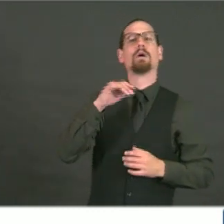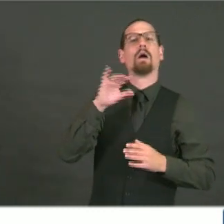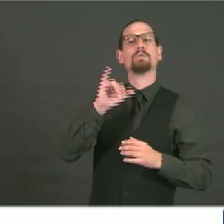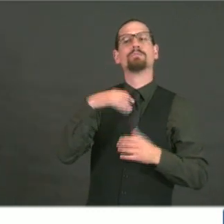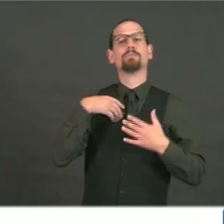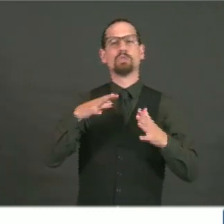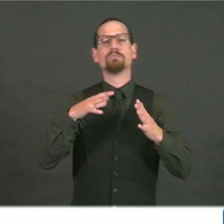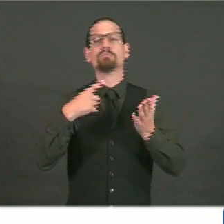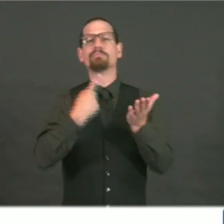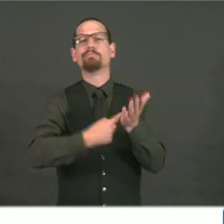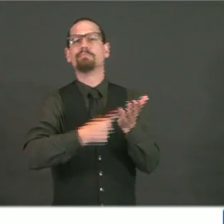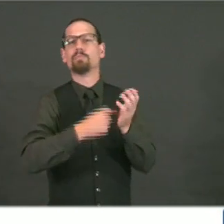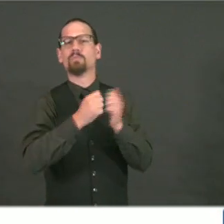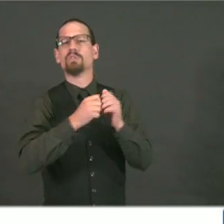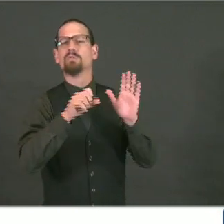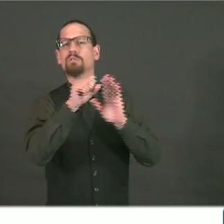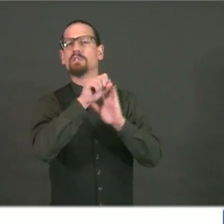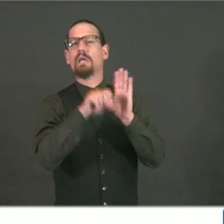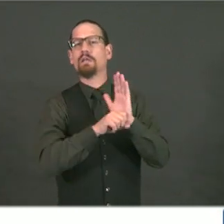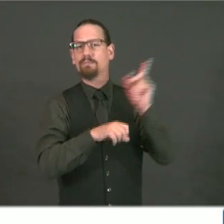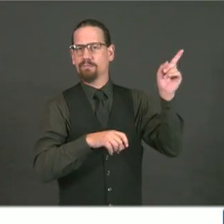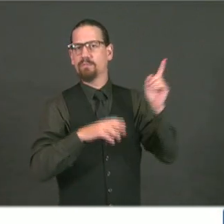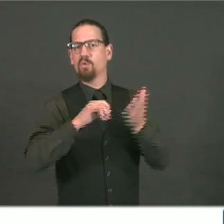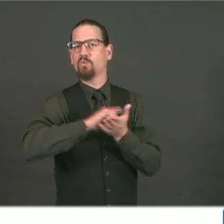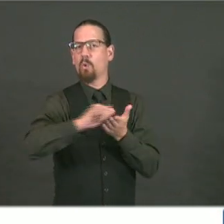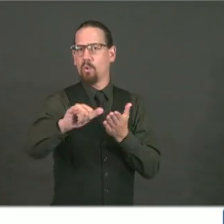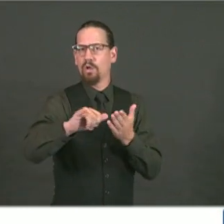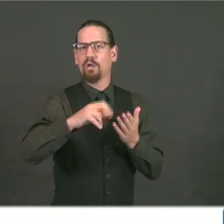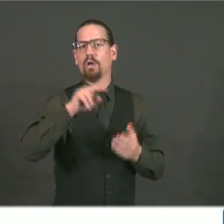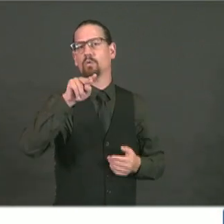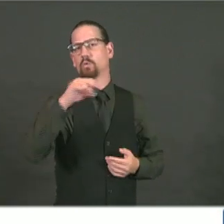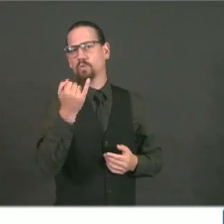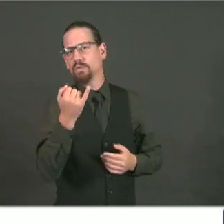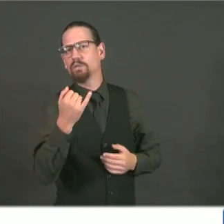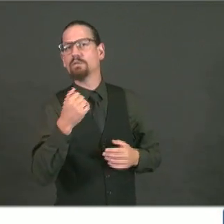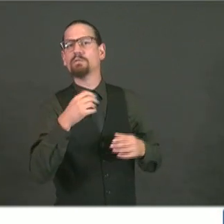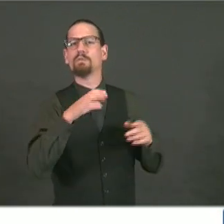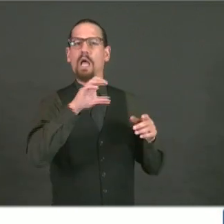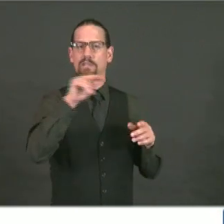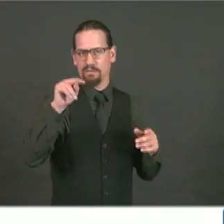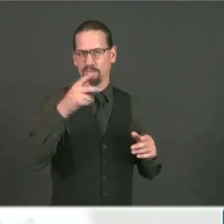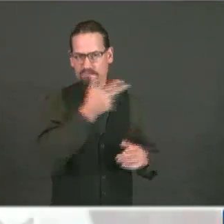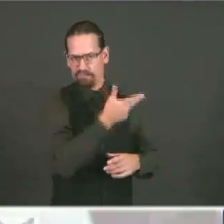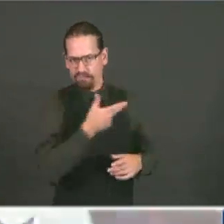MASSACHUSETTS ALSO TRYING TO PREVAIL UPON THEM TO RELAX TRAVEL RESTRICTIONS AND TAKE